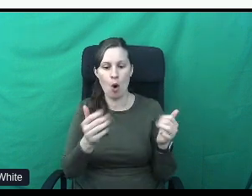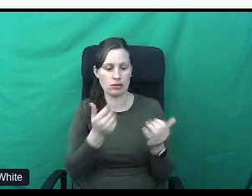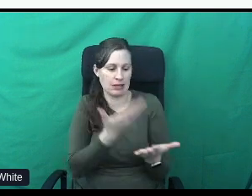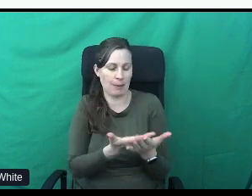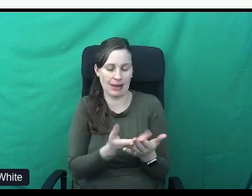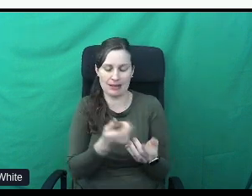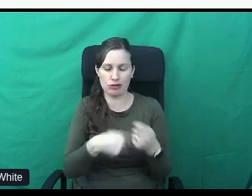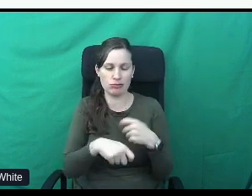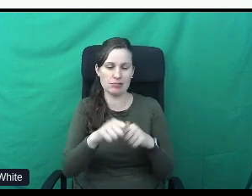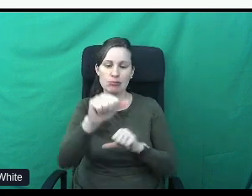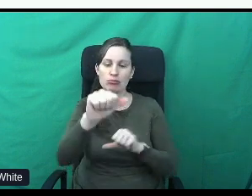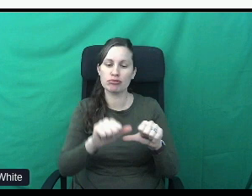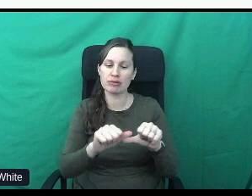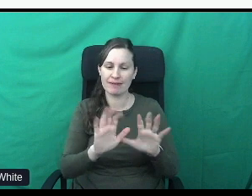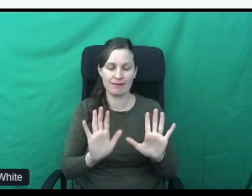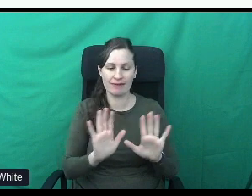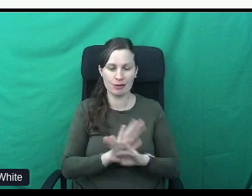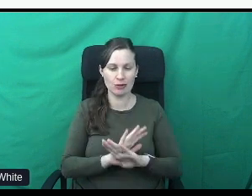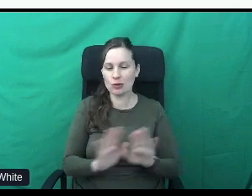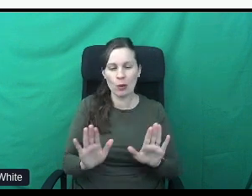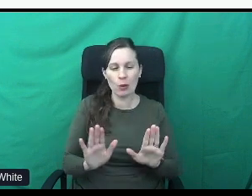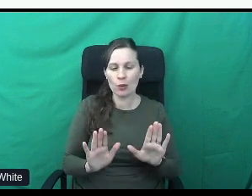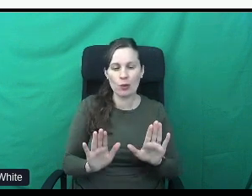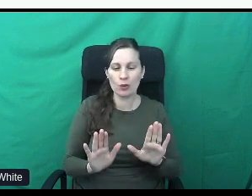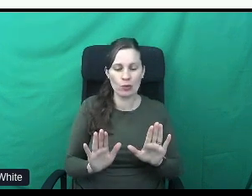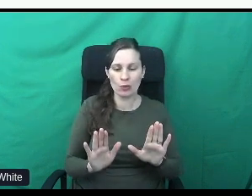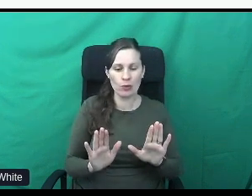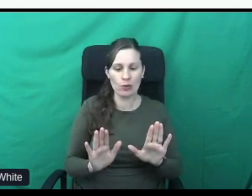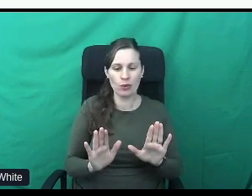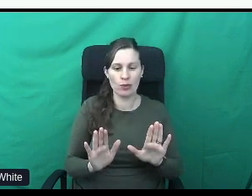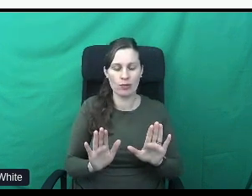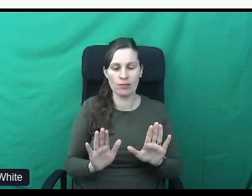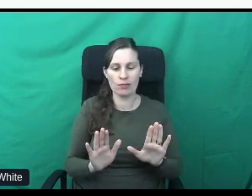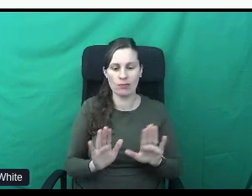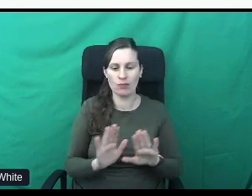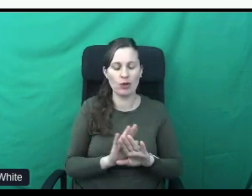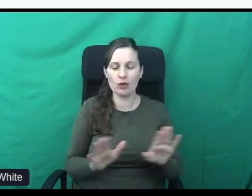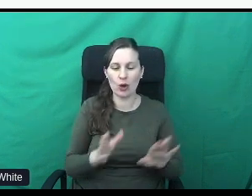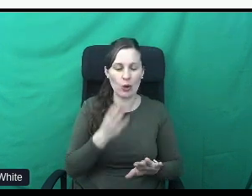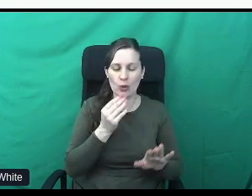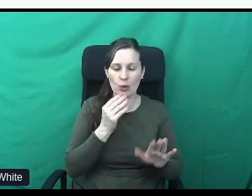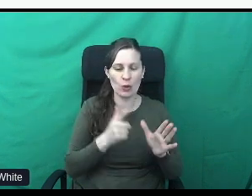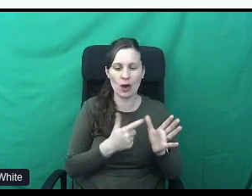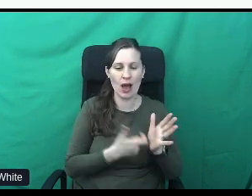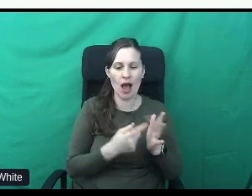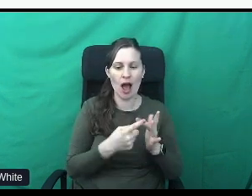and don't use aria-labels as an excuse for a really long